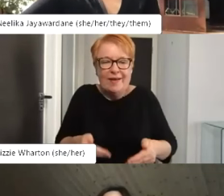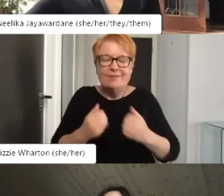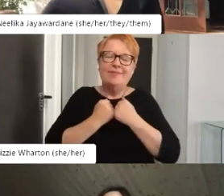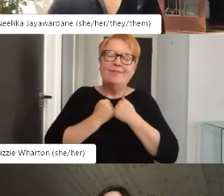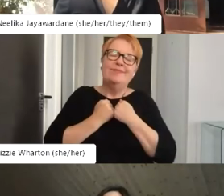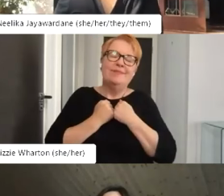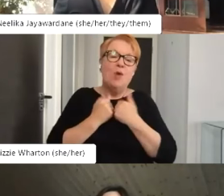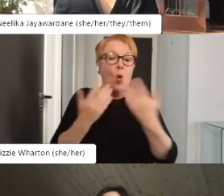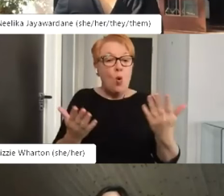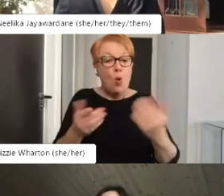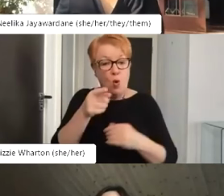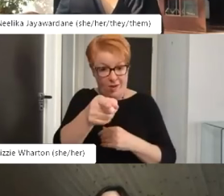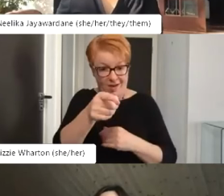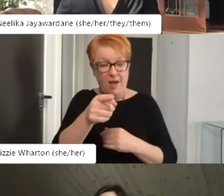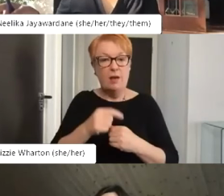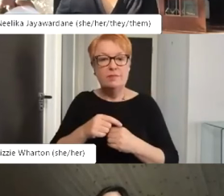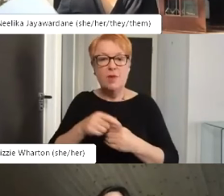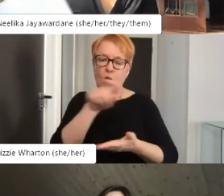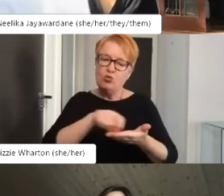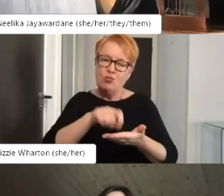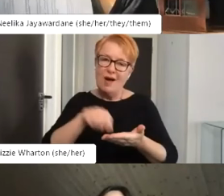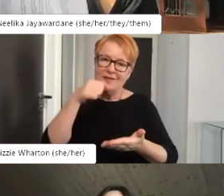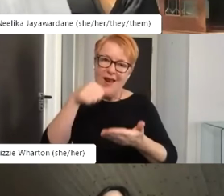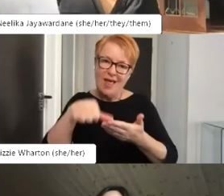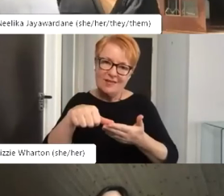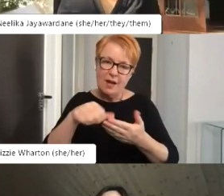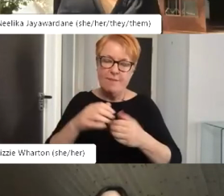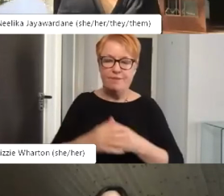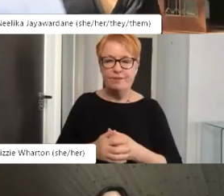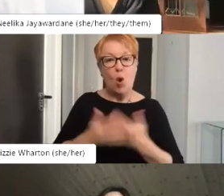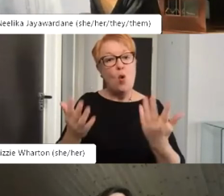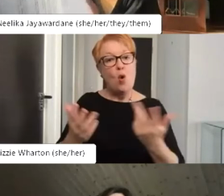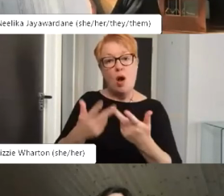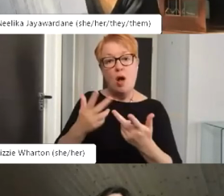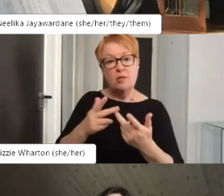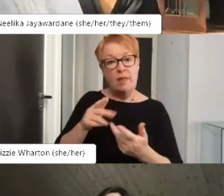In another place, you could there is a glory hole, where you could anonymously hold someone's